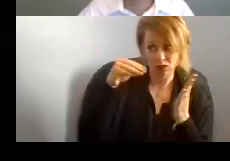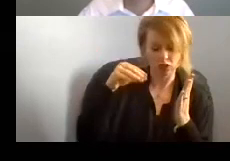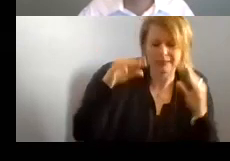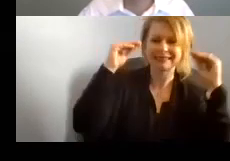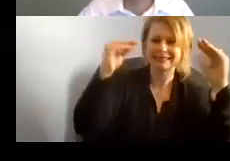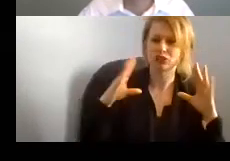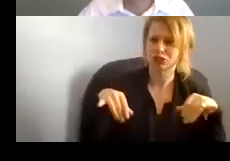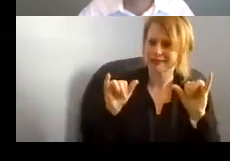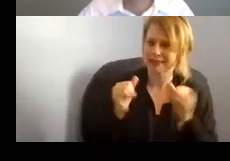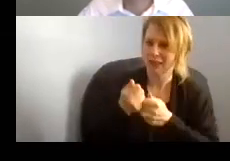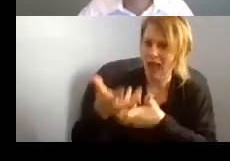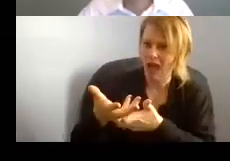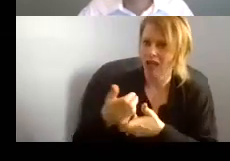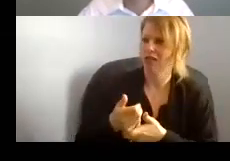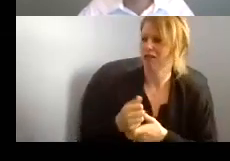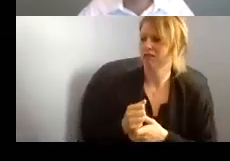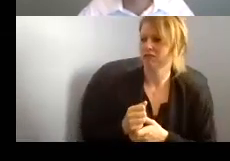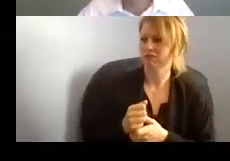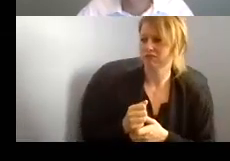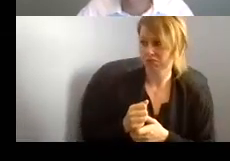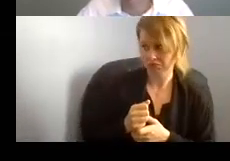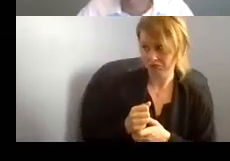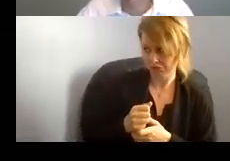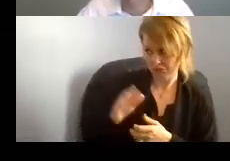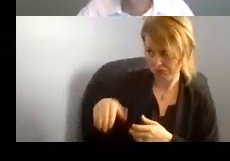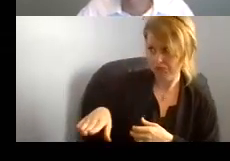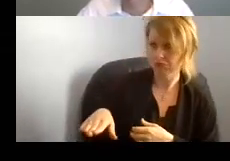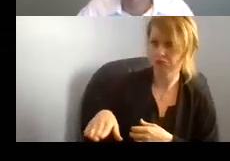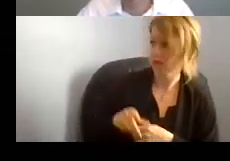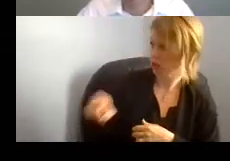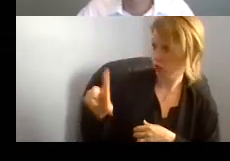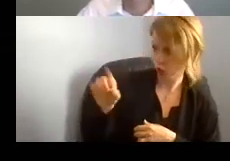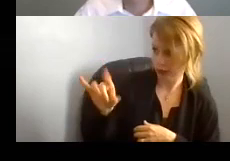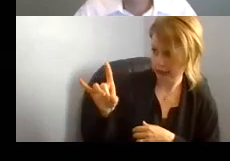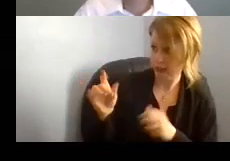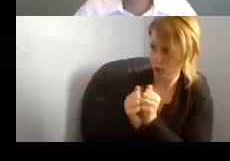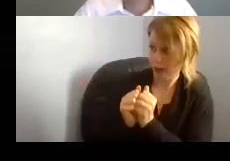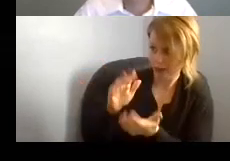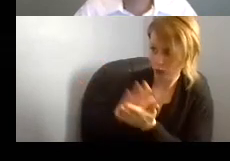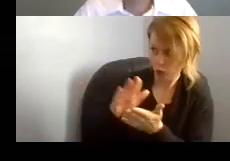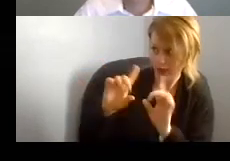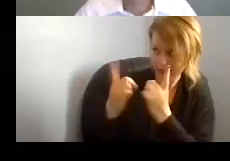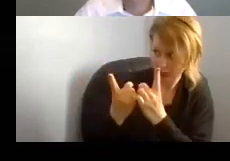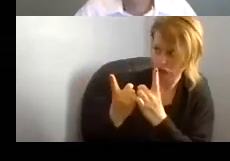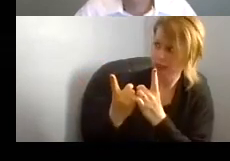and people are feeling frustrated. So could you just share with us what you did in your school district that got teachers to that point?